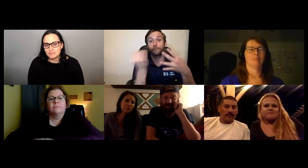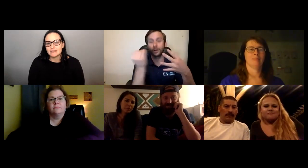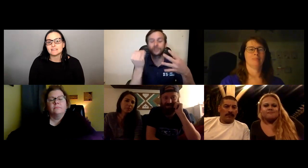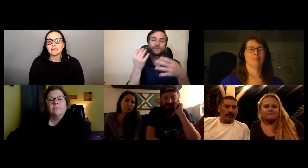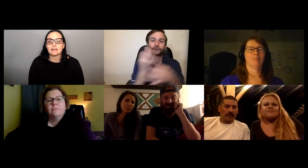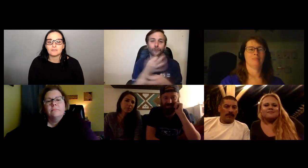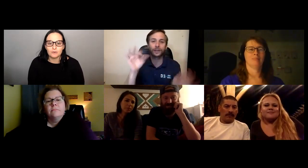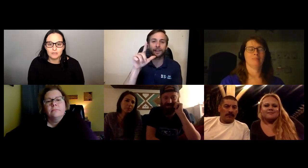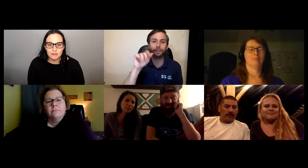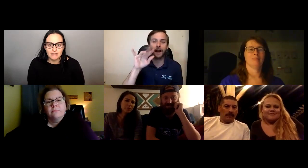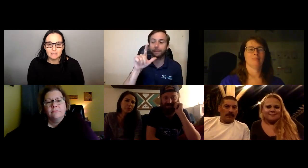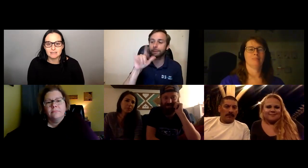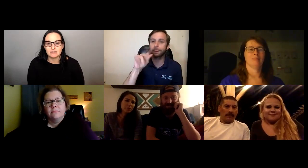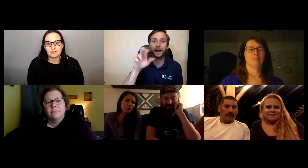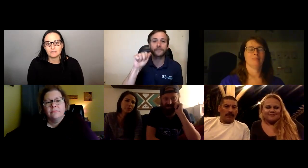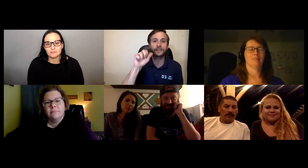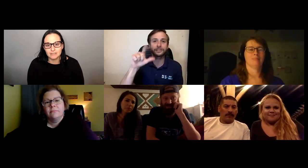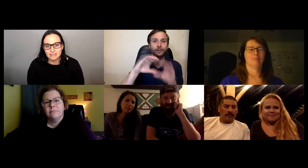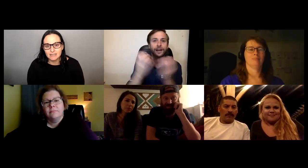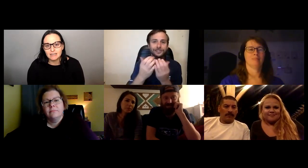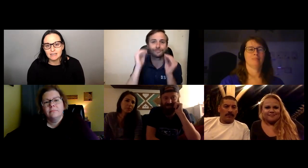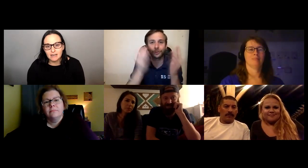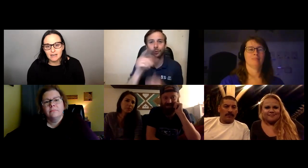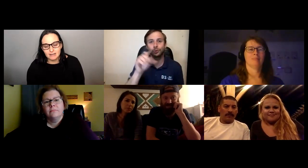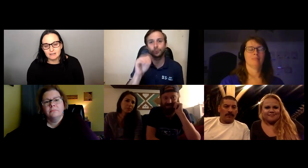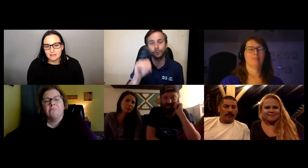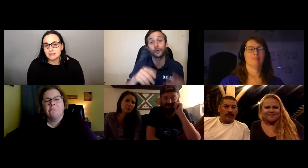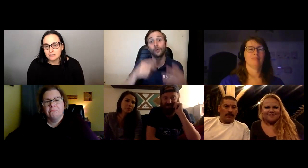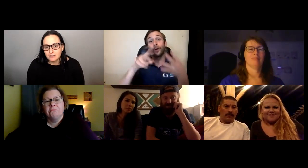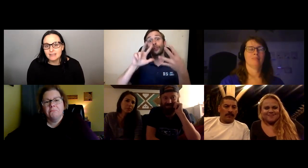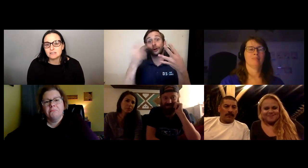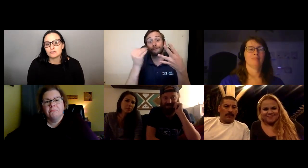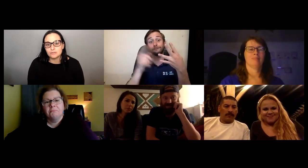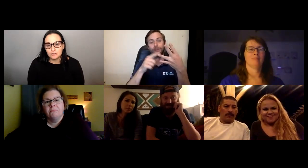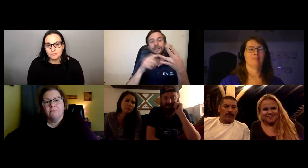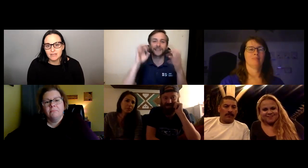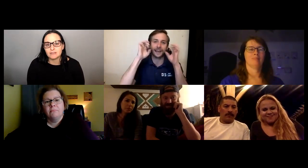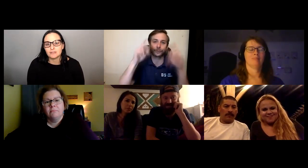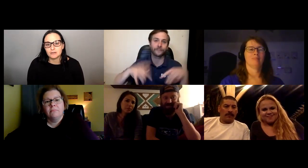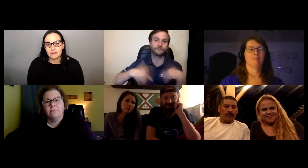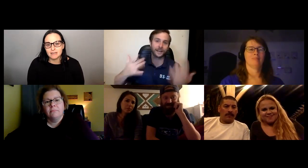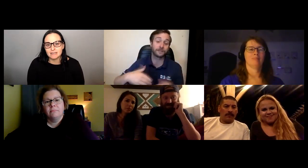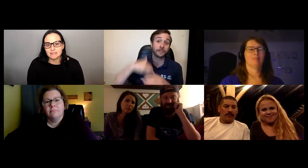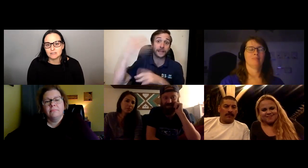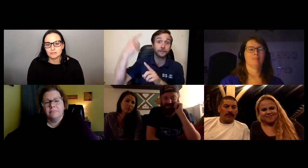the second and the fourth monday is a free uh asl class through zoom and then the